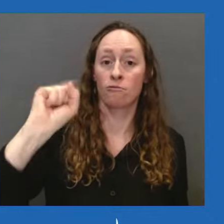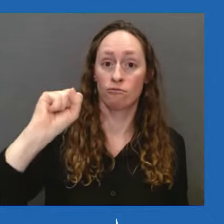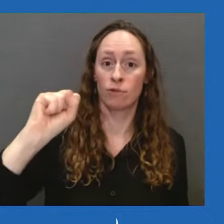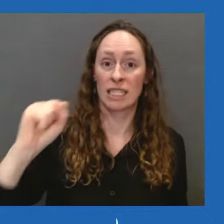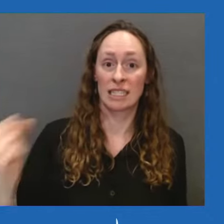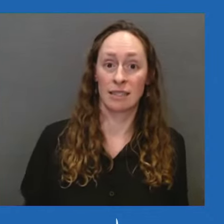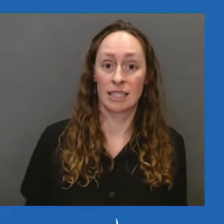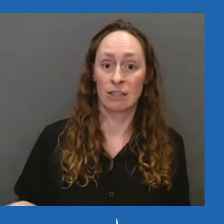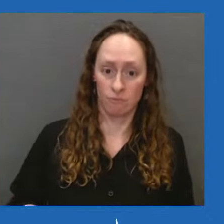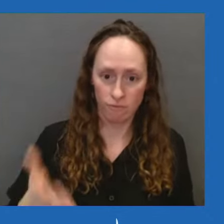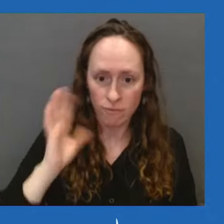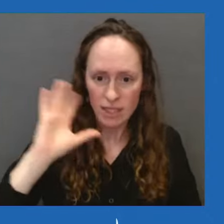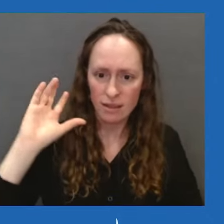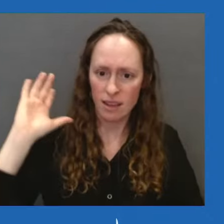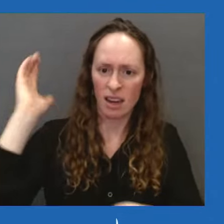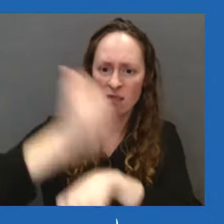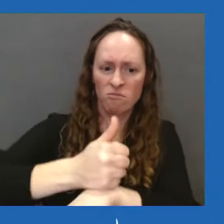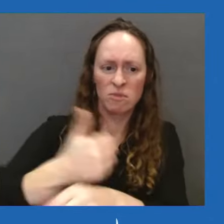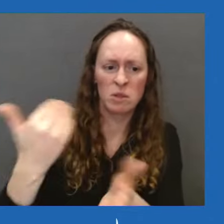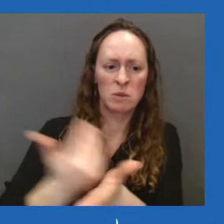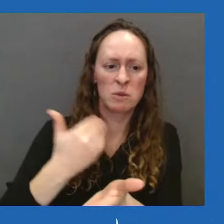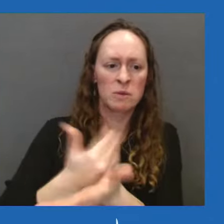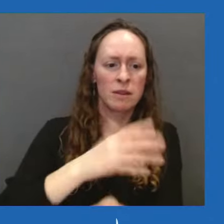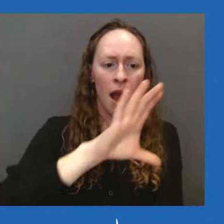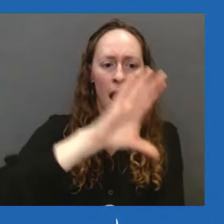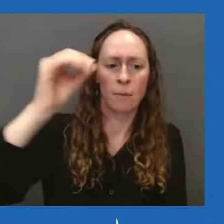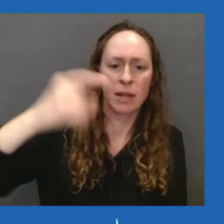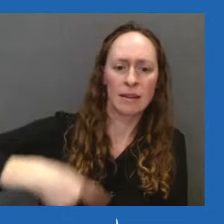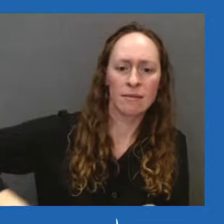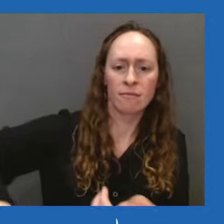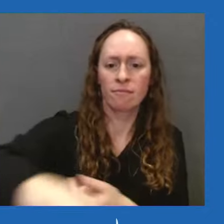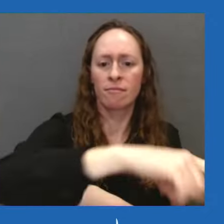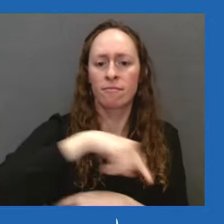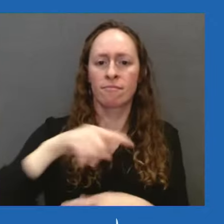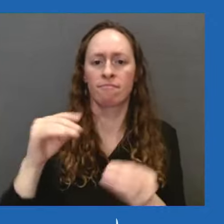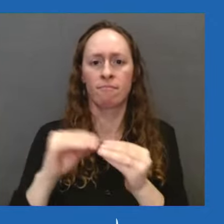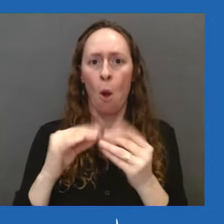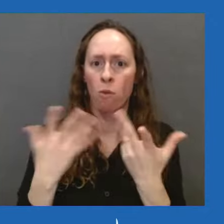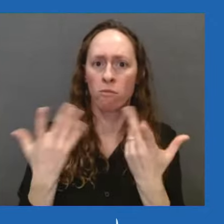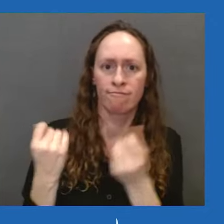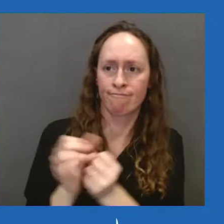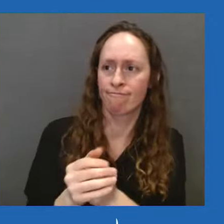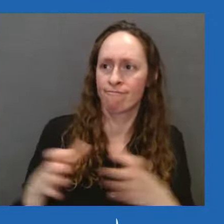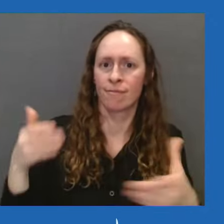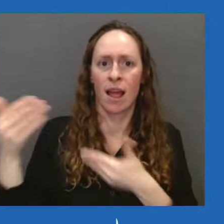creating 400 additional good-paying jobs in the semiconductor industry. And the "fabs," as they --